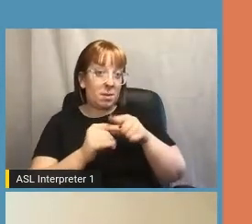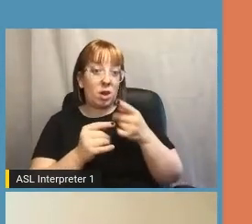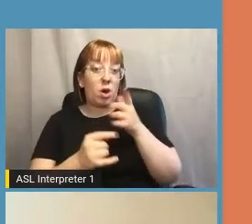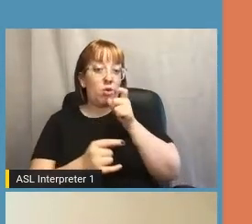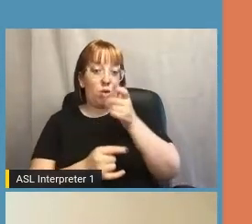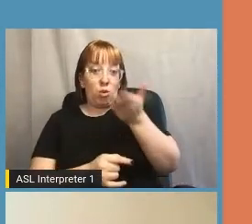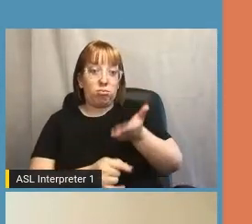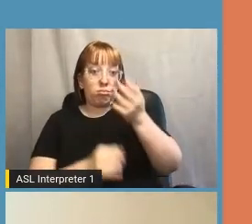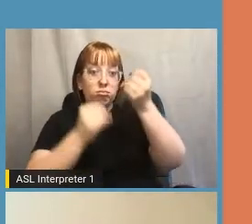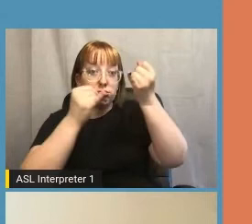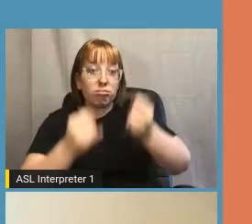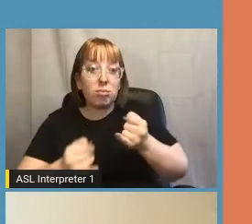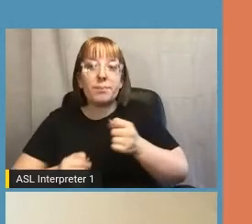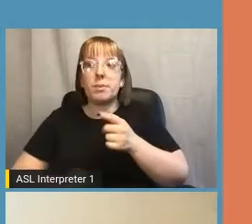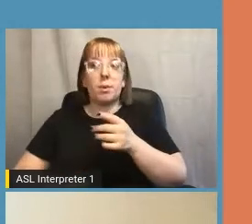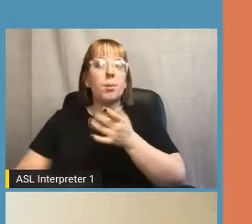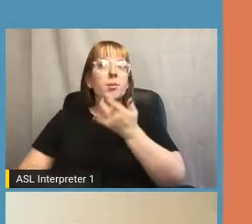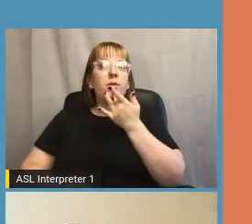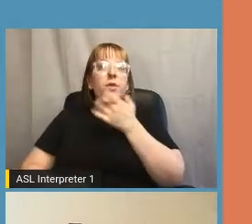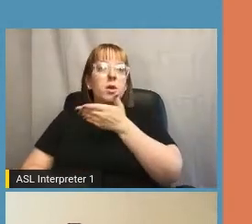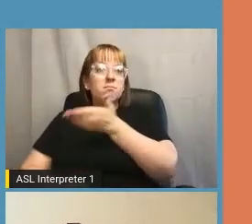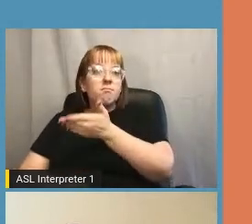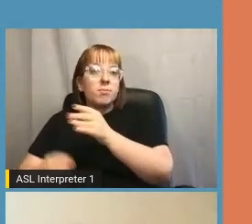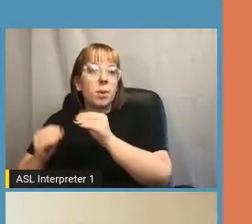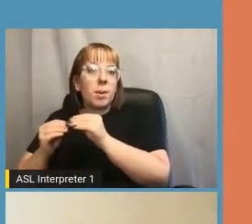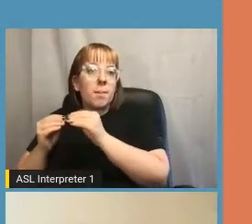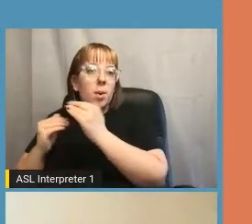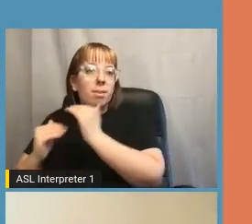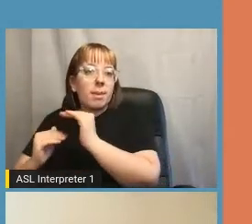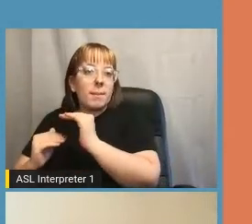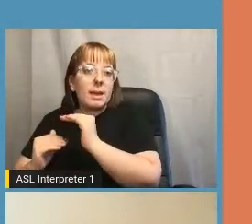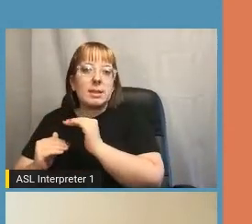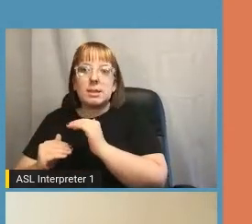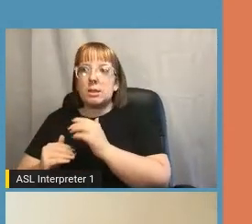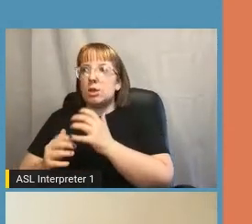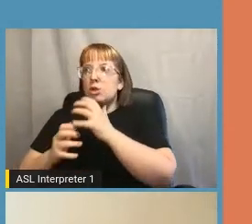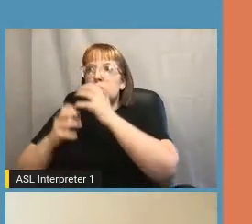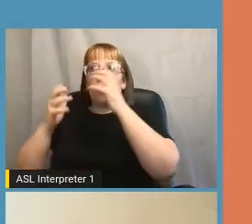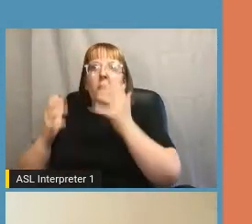um on a very open and um fewer constraints type of space where anything kind of kind of